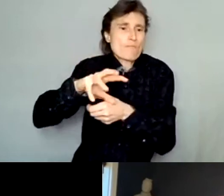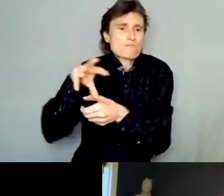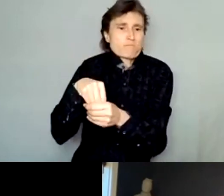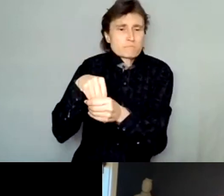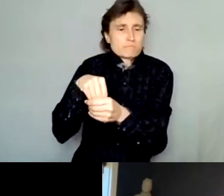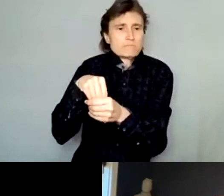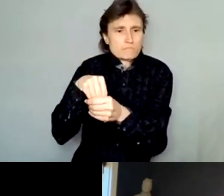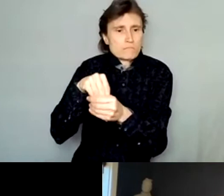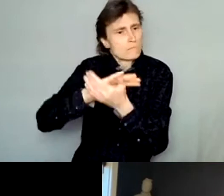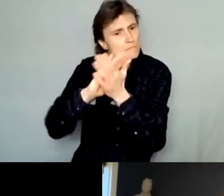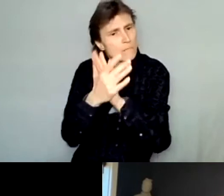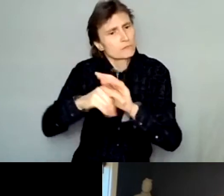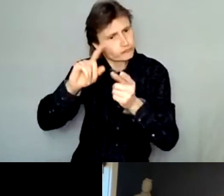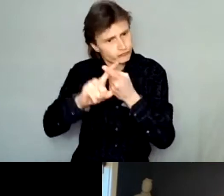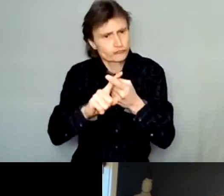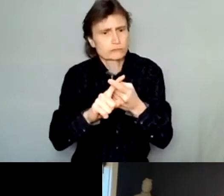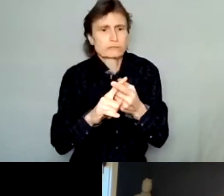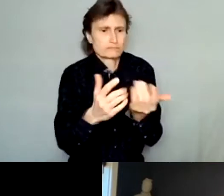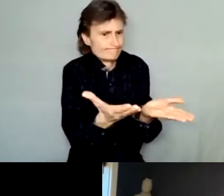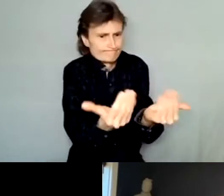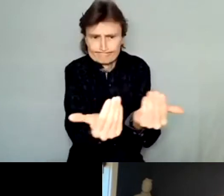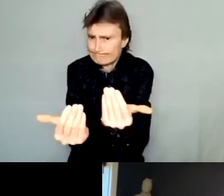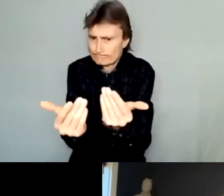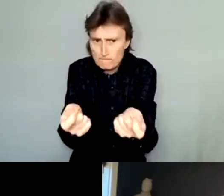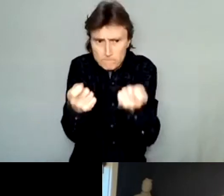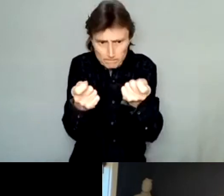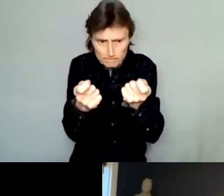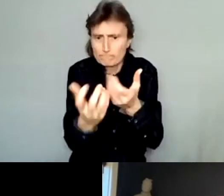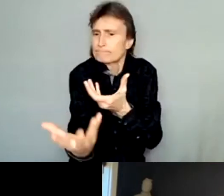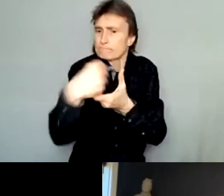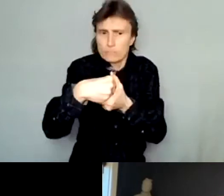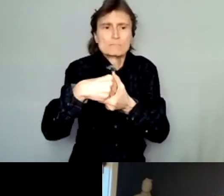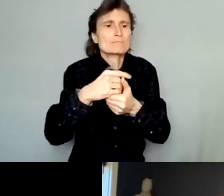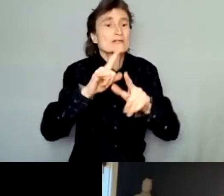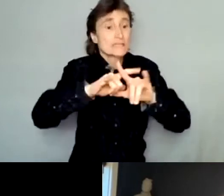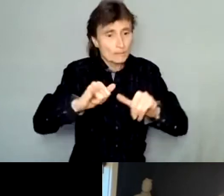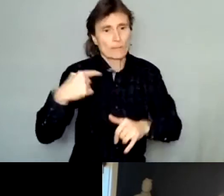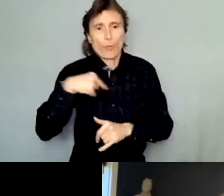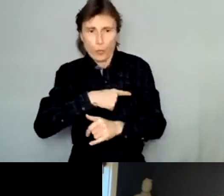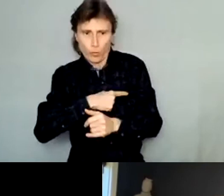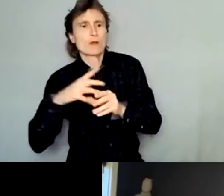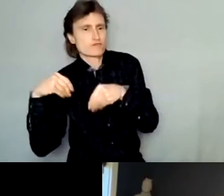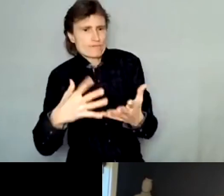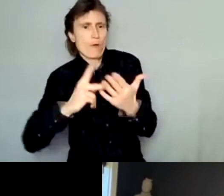to encourage that as we talk about our programs for the coming year.